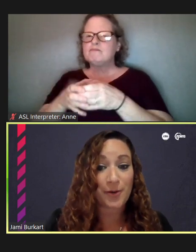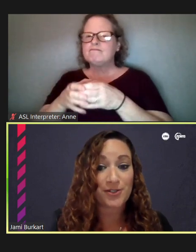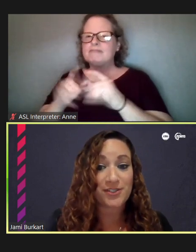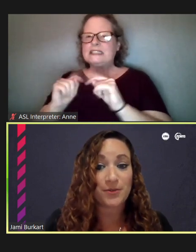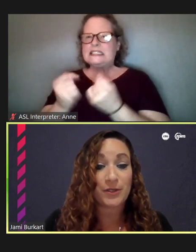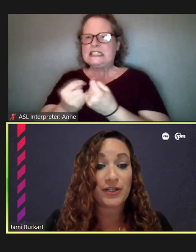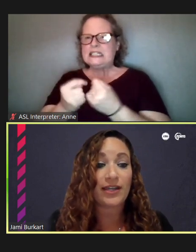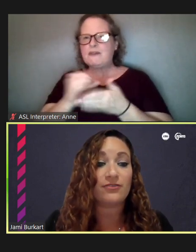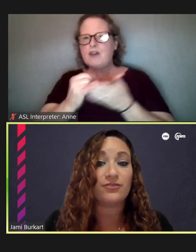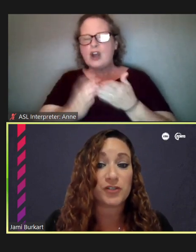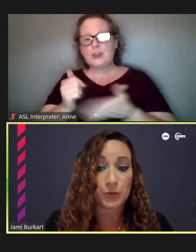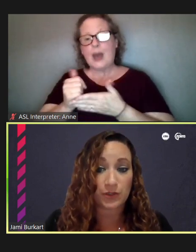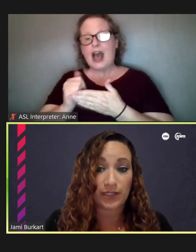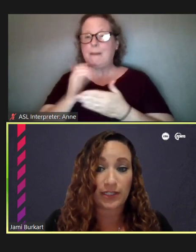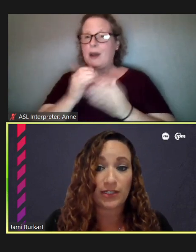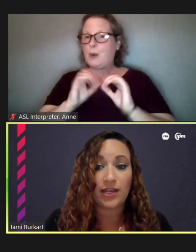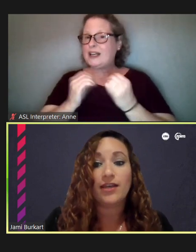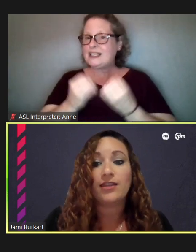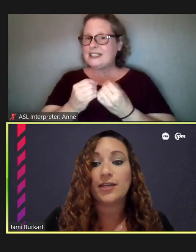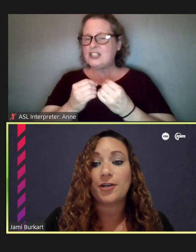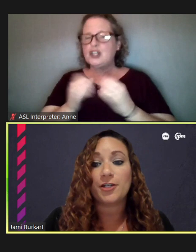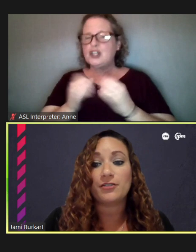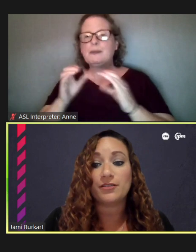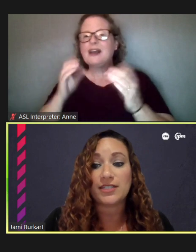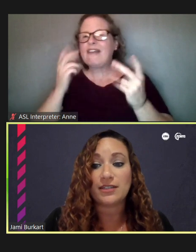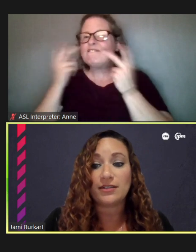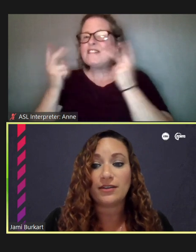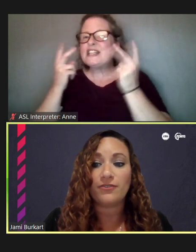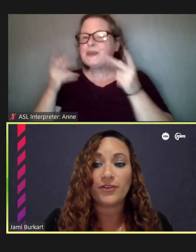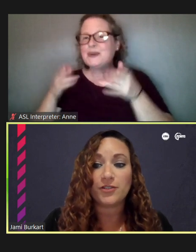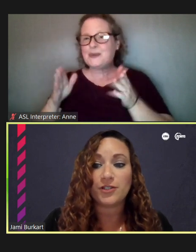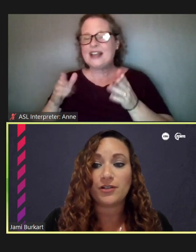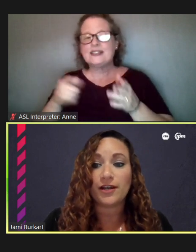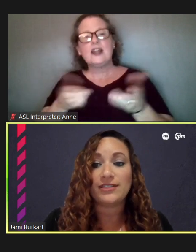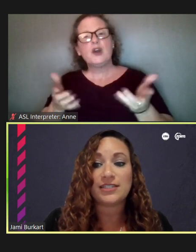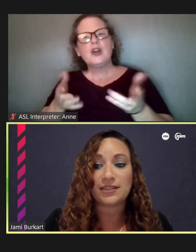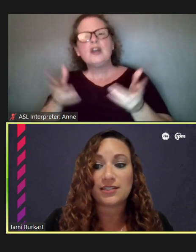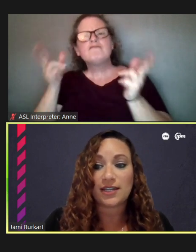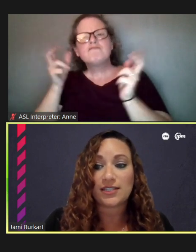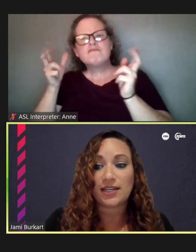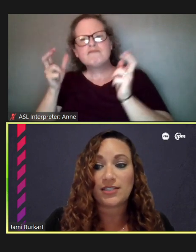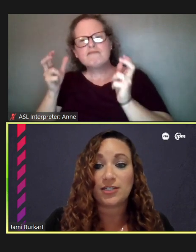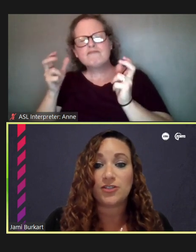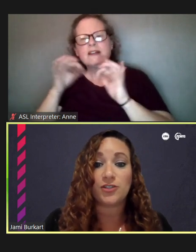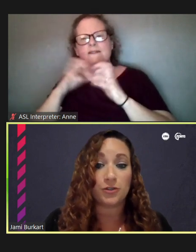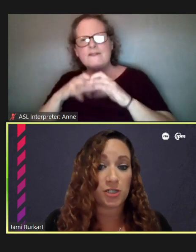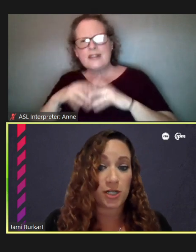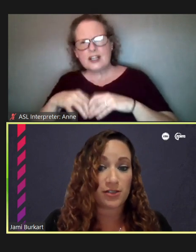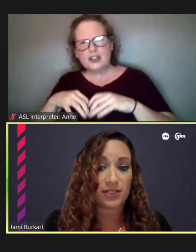ours communicate visually. They are here to listen, filter and synthesize the ideas you share tonight